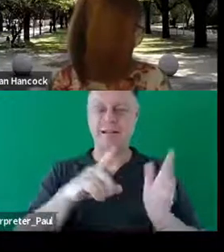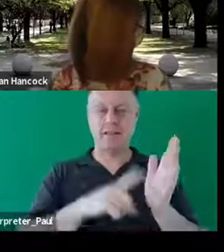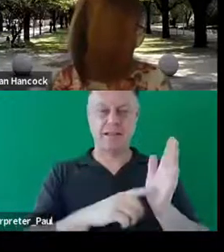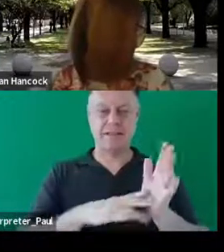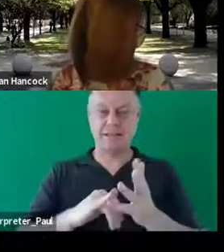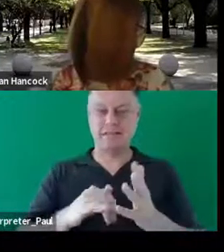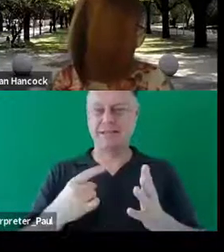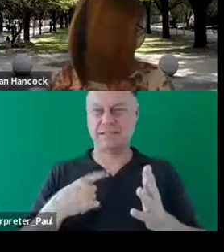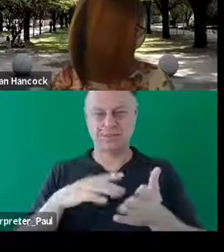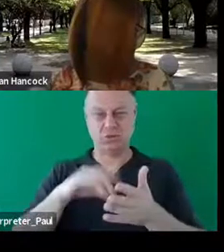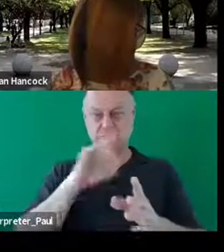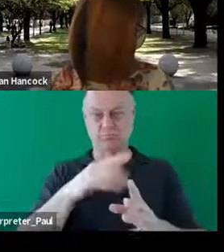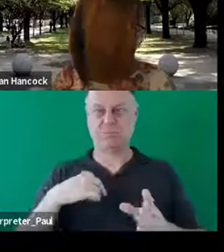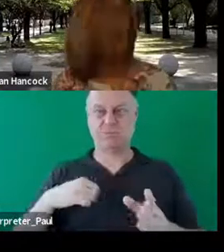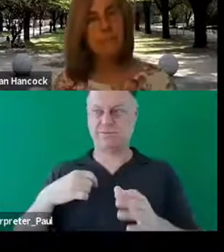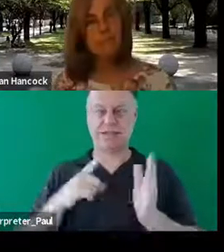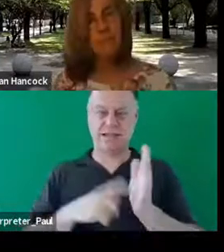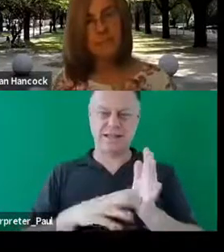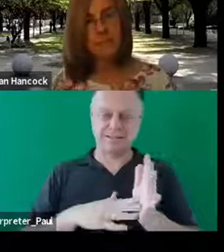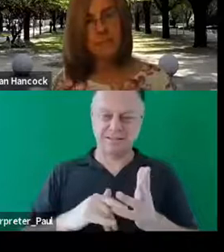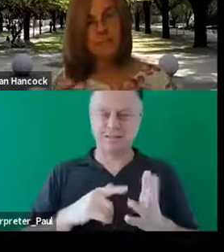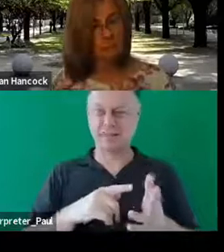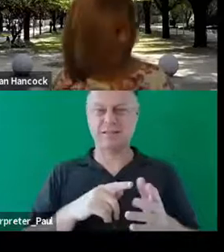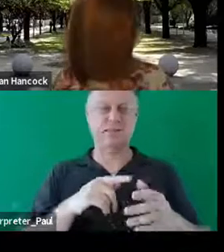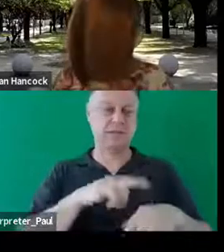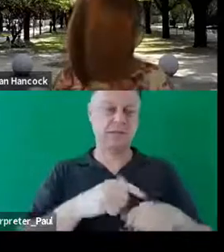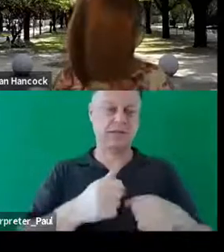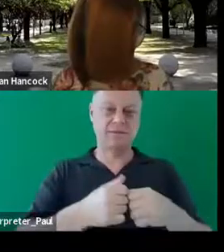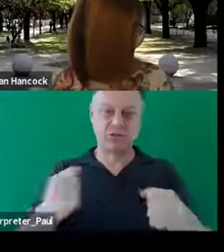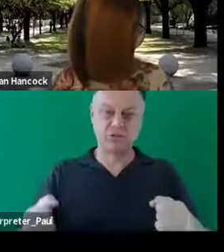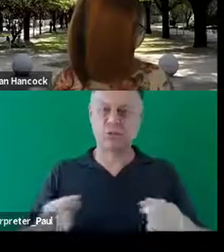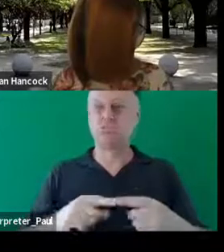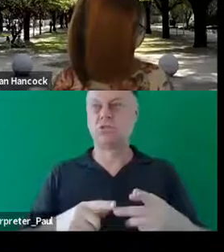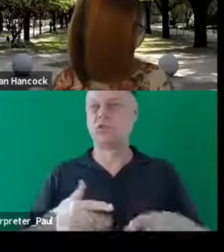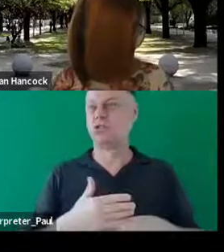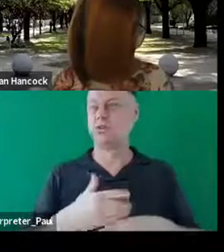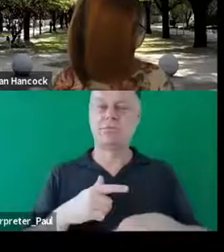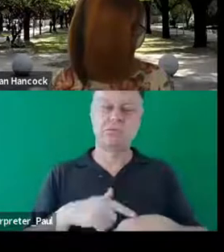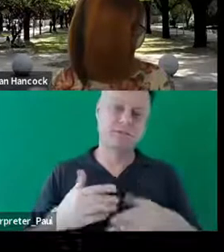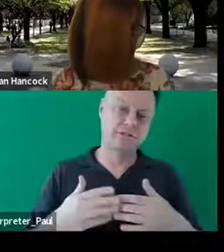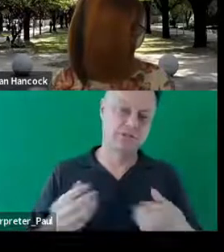how to negotiate extensions, how to juggle jobs, different priorities.